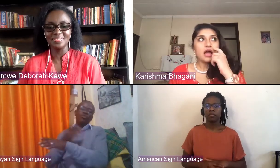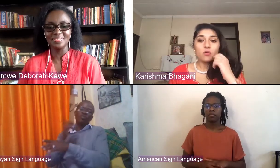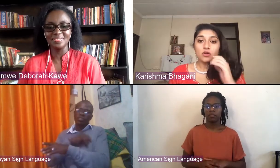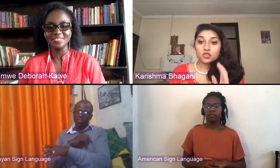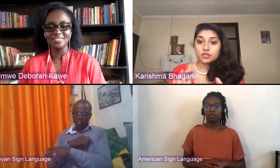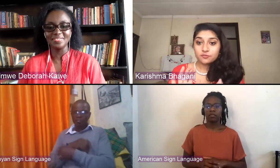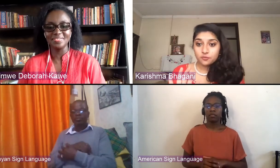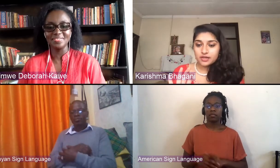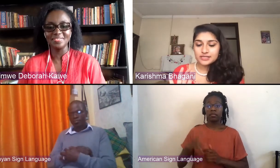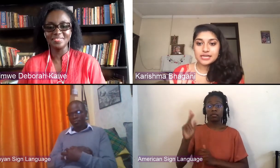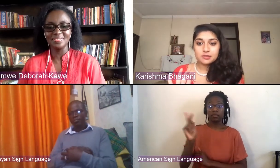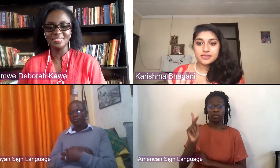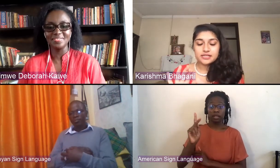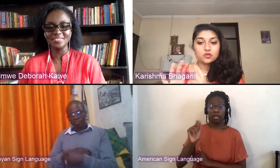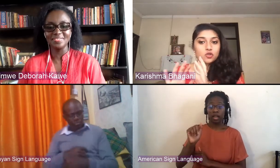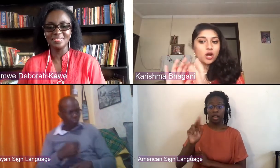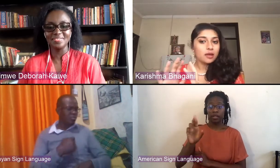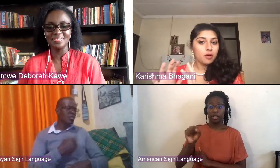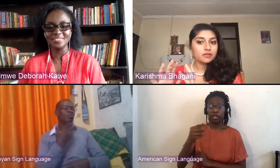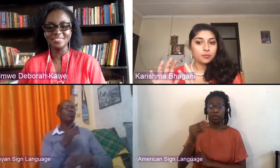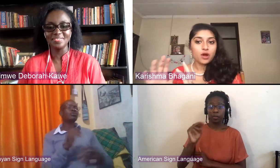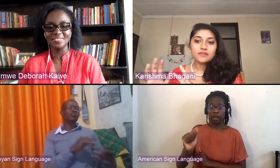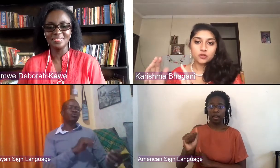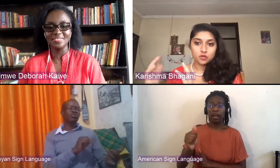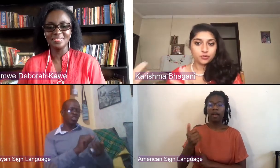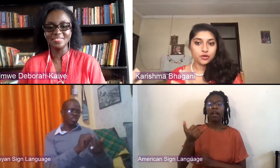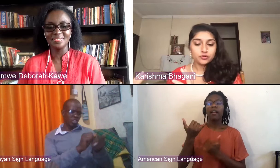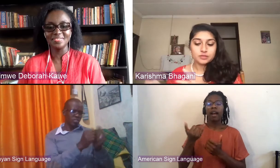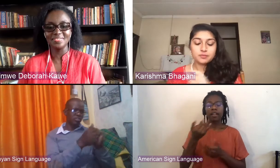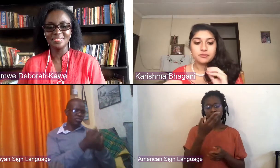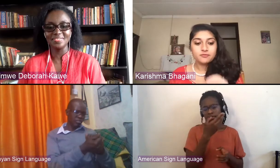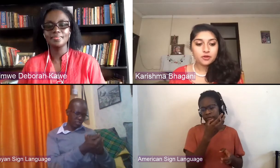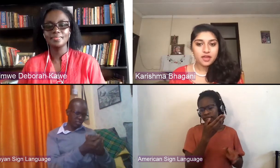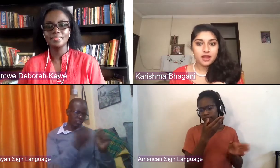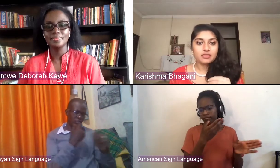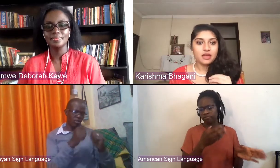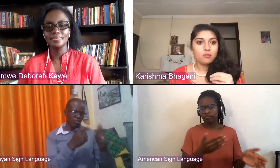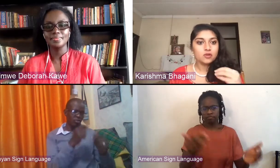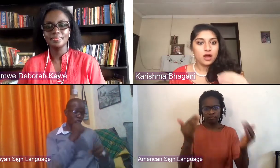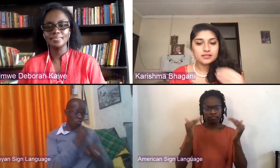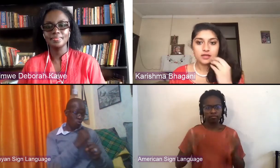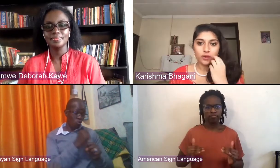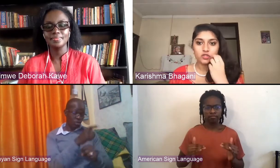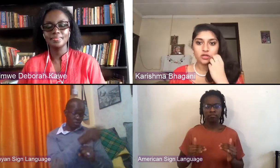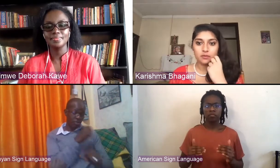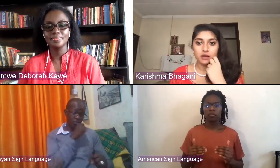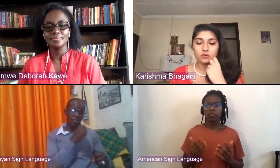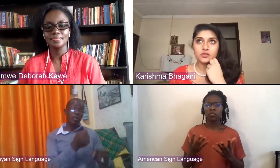I want to shift focus a little bit into talking about the work that you produce but before then I want to ask a question about